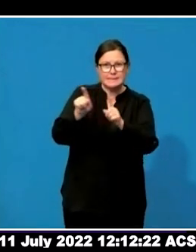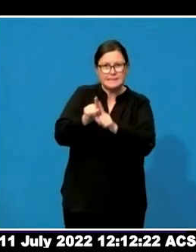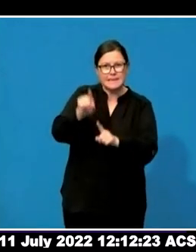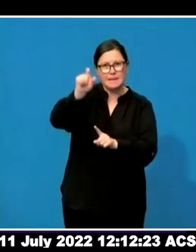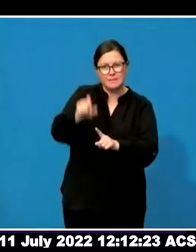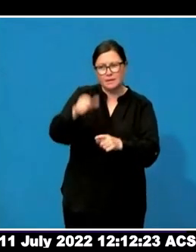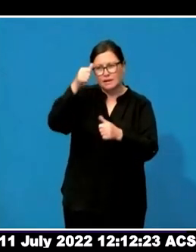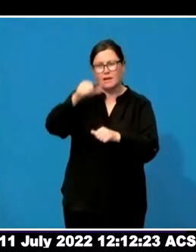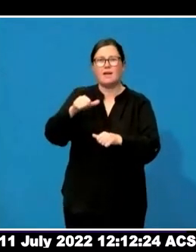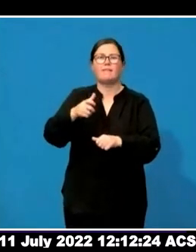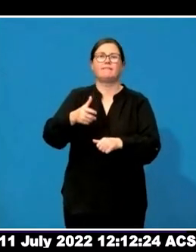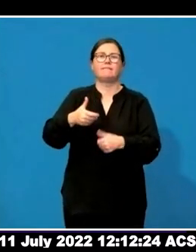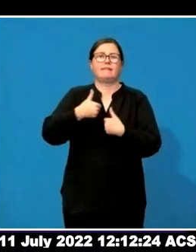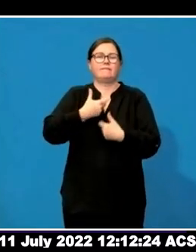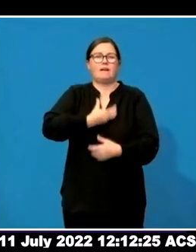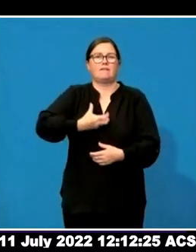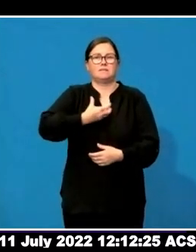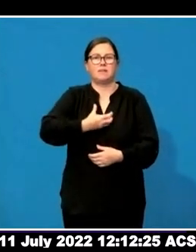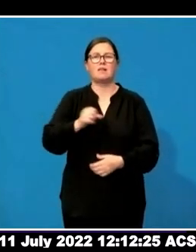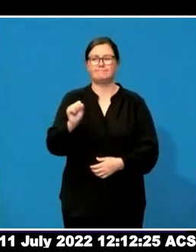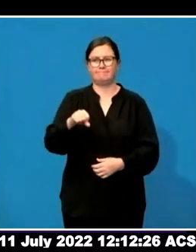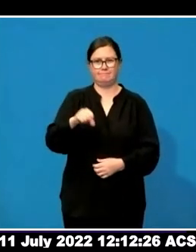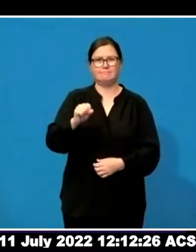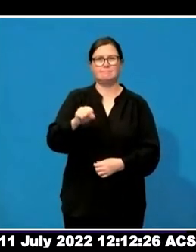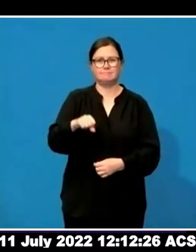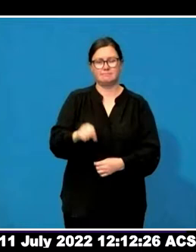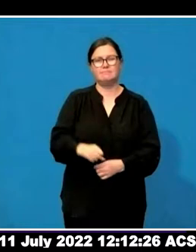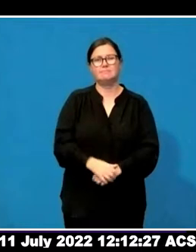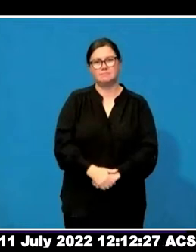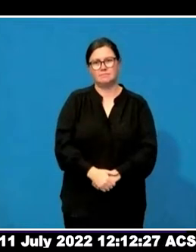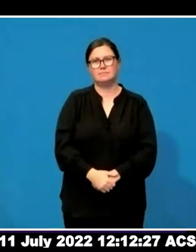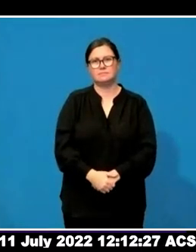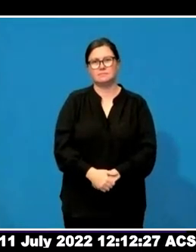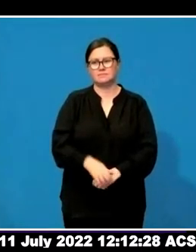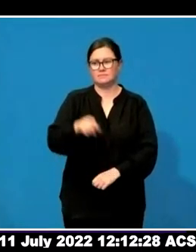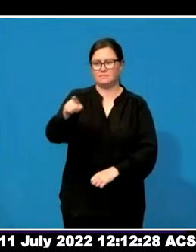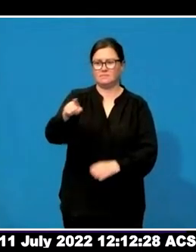Did they used to change people all the time in that office?